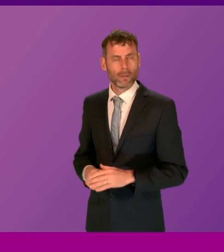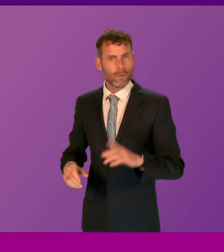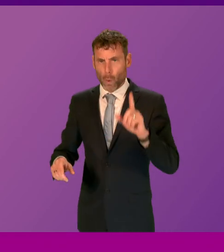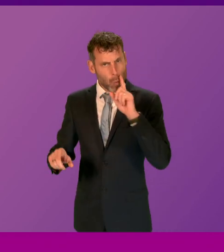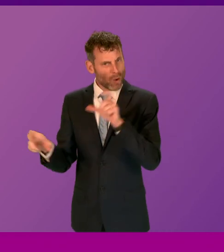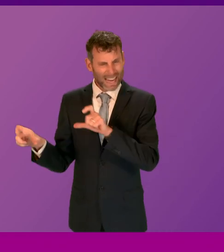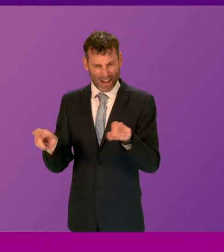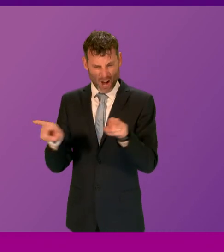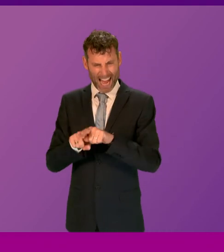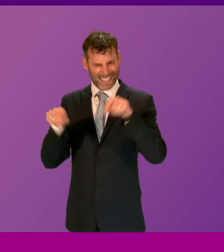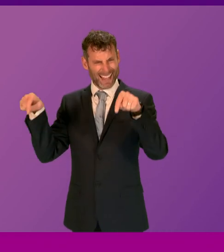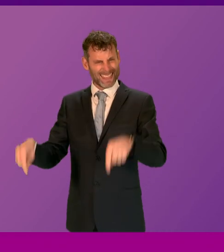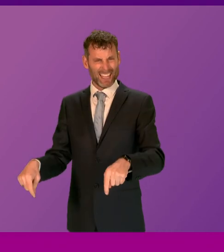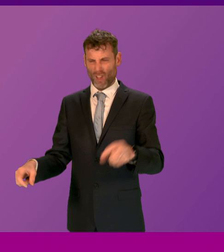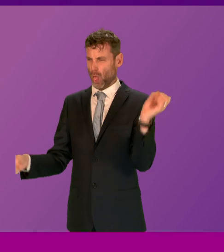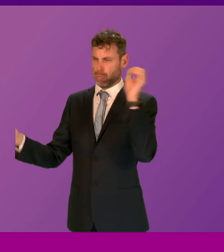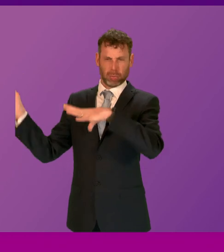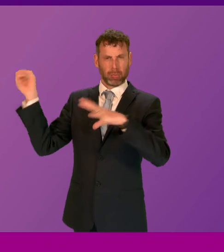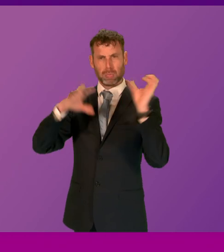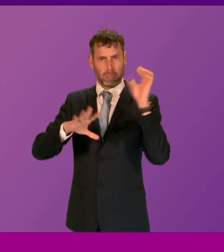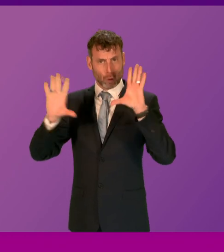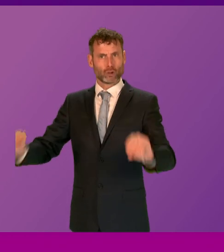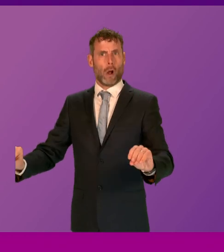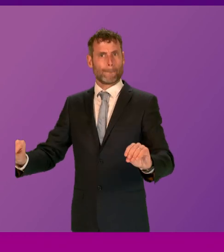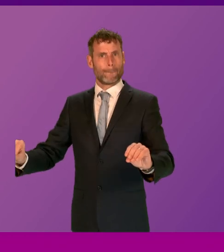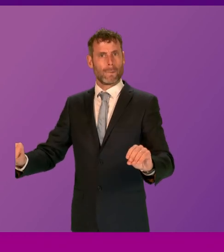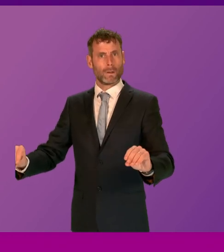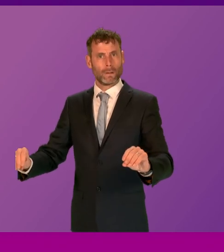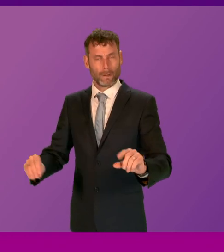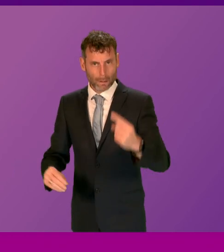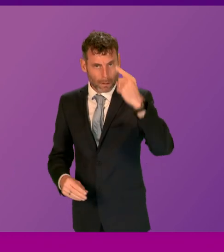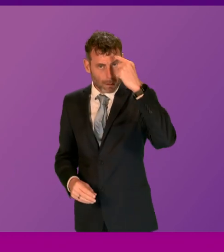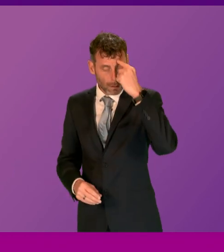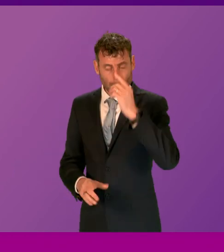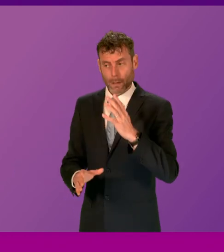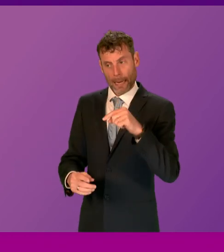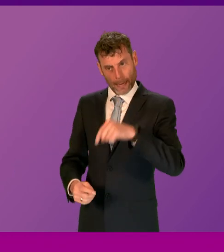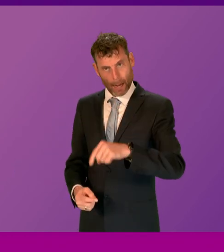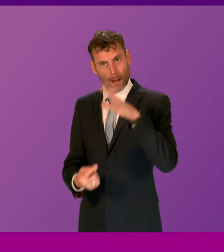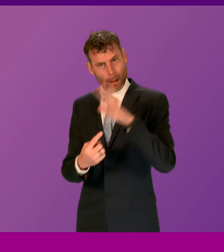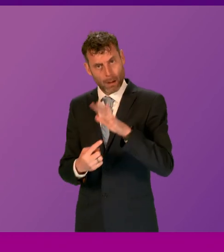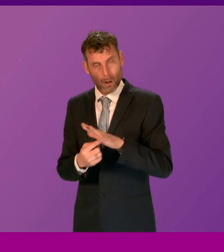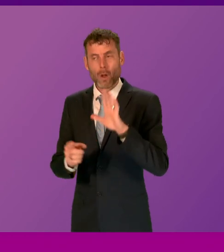I would be grateful if members would remind themselves of standing orders and the need to treat one another with courtesy and respect.